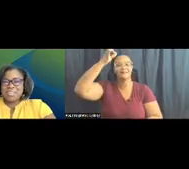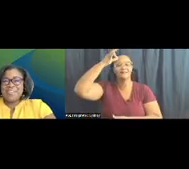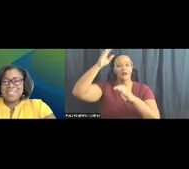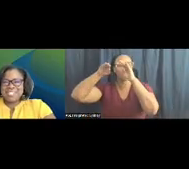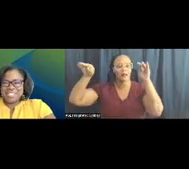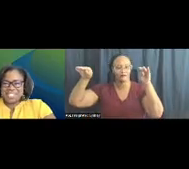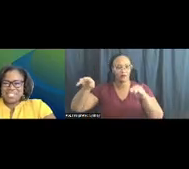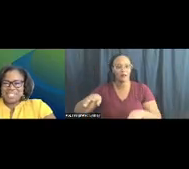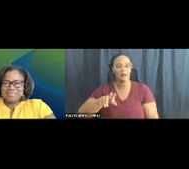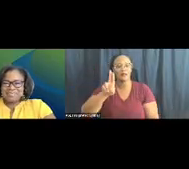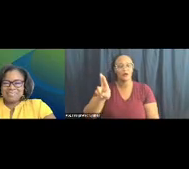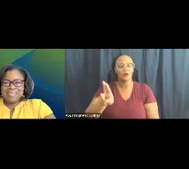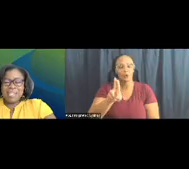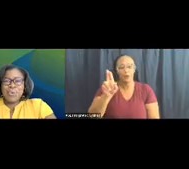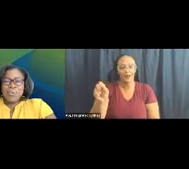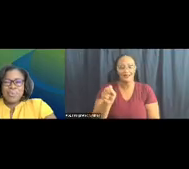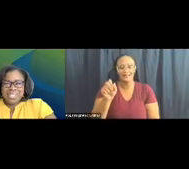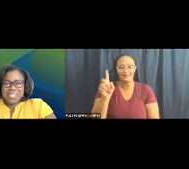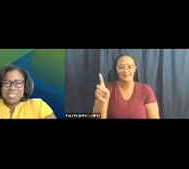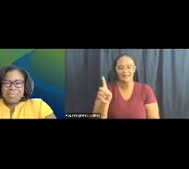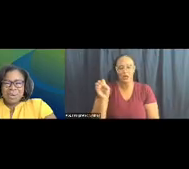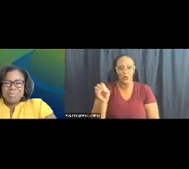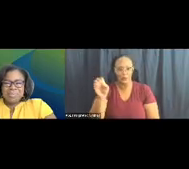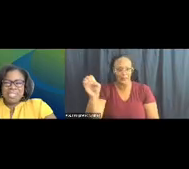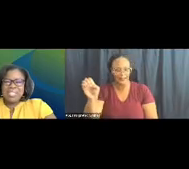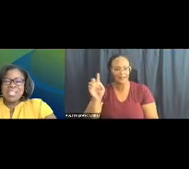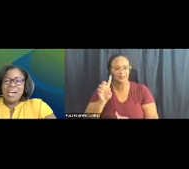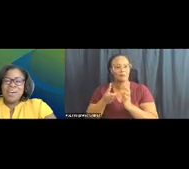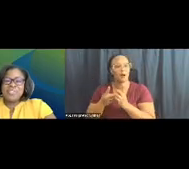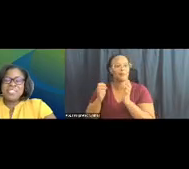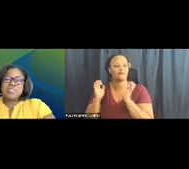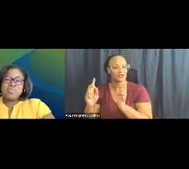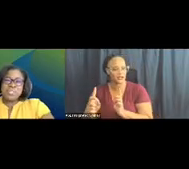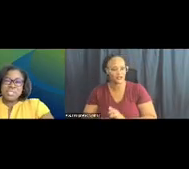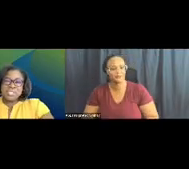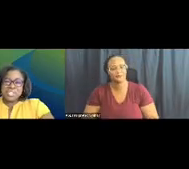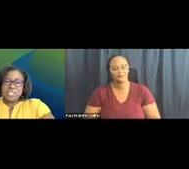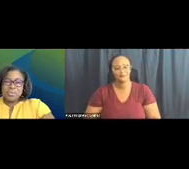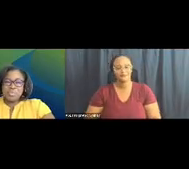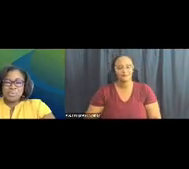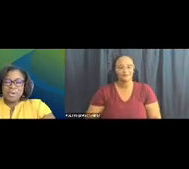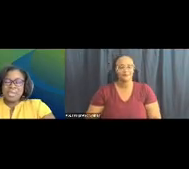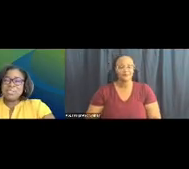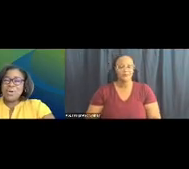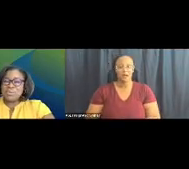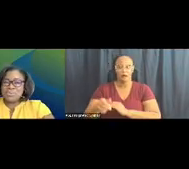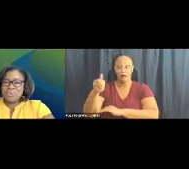Department of Education. Within the department, the Office of Special Education Programs,